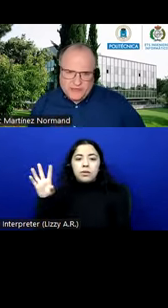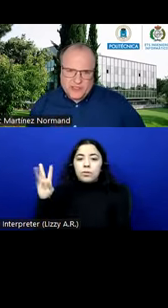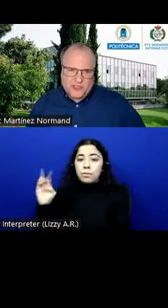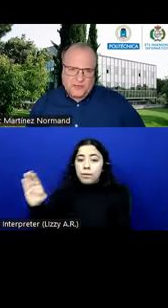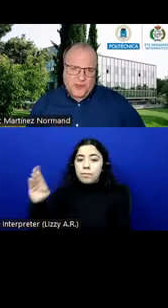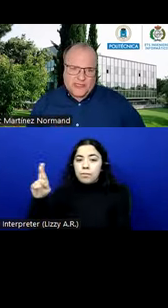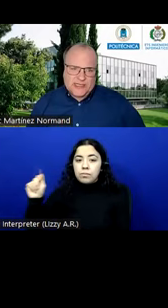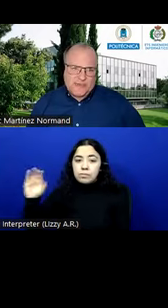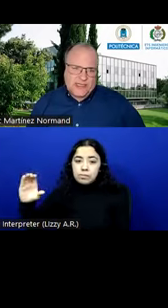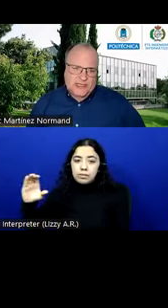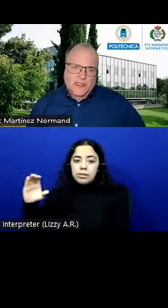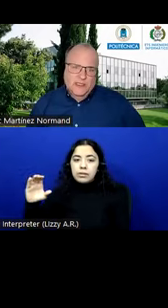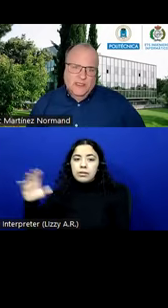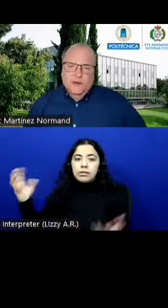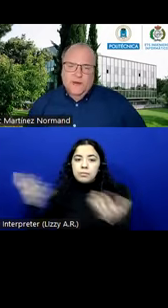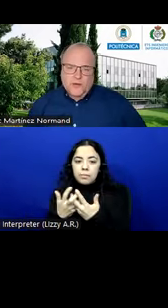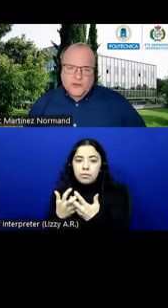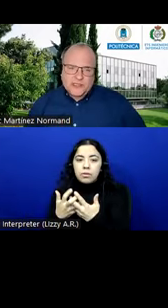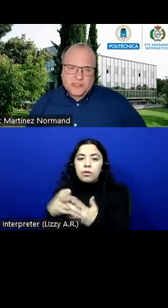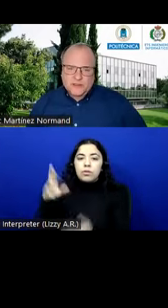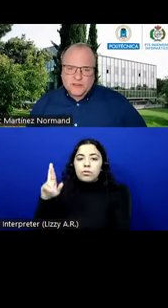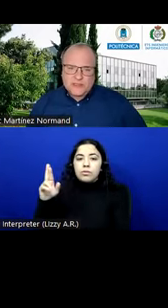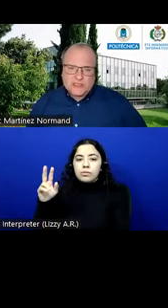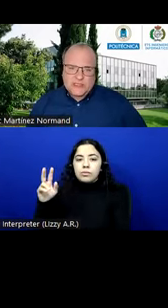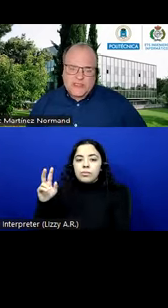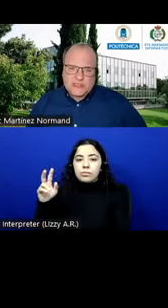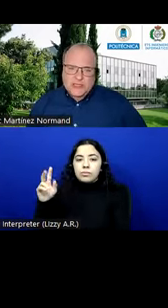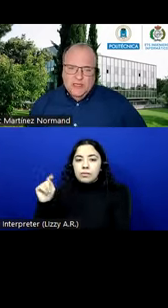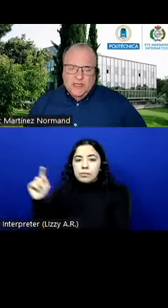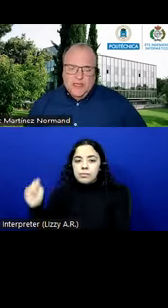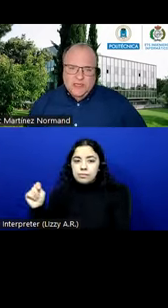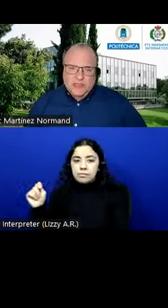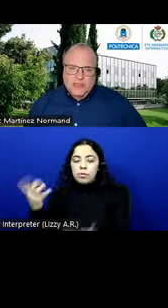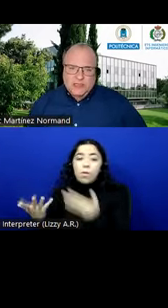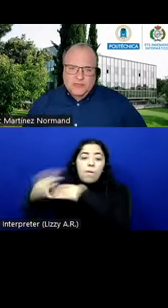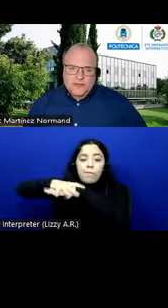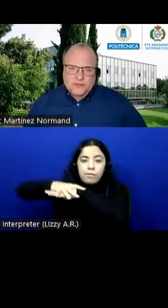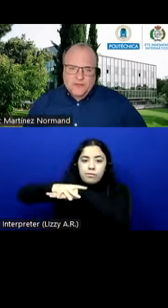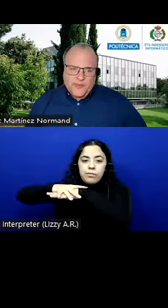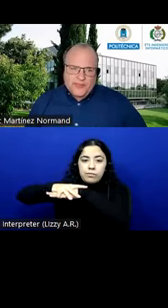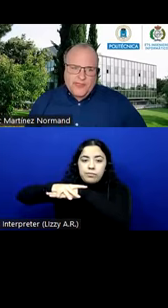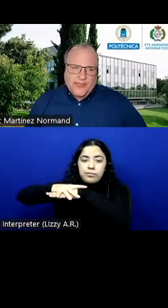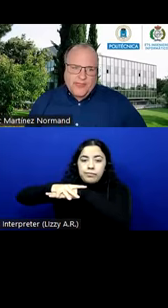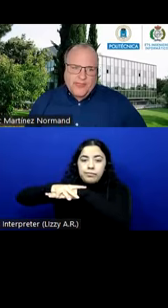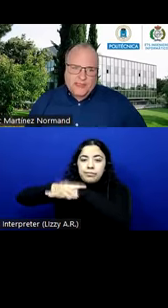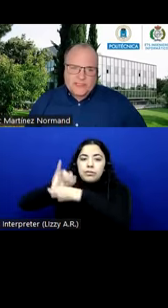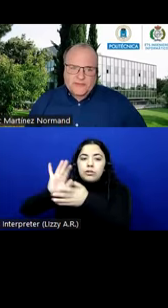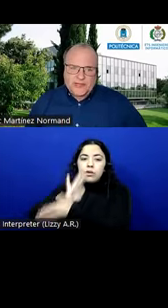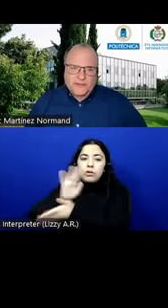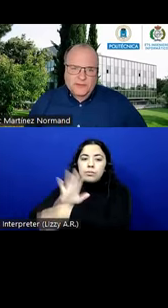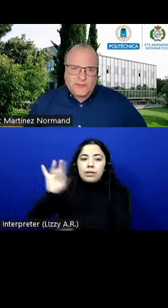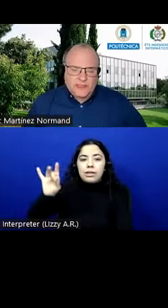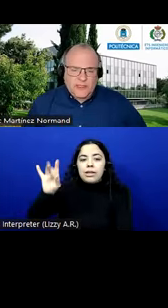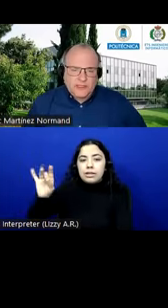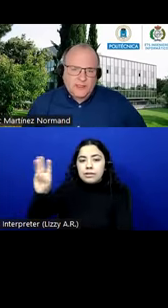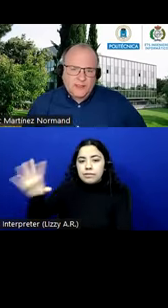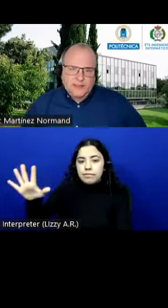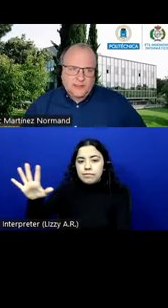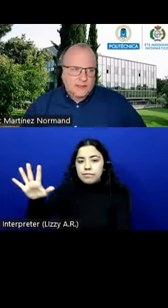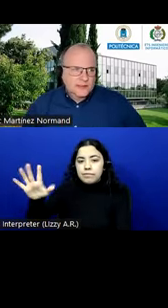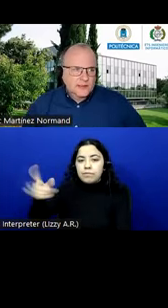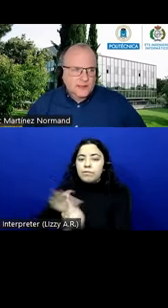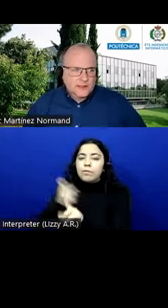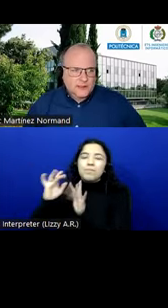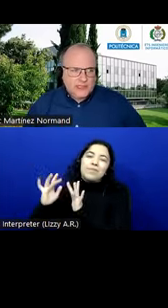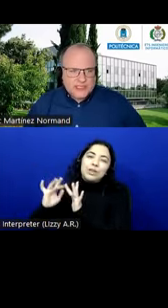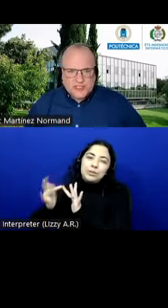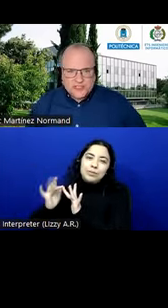specification of Real-time text over it, which is Document 8865 from the internet organization.